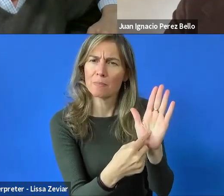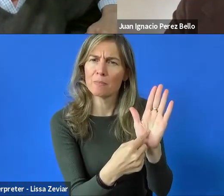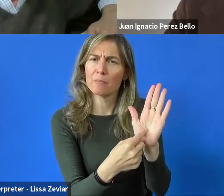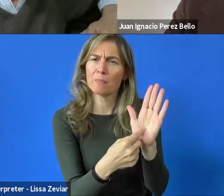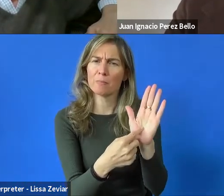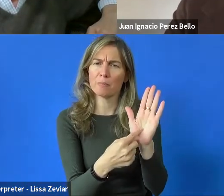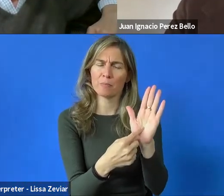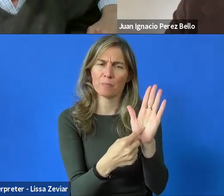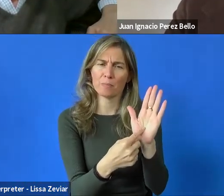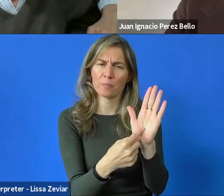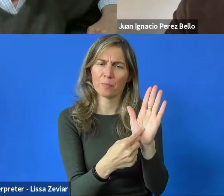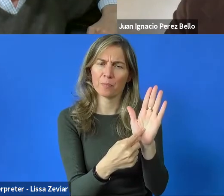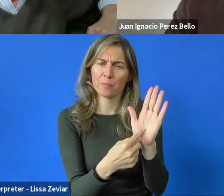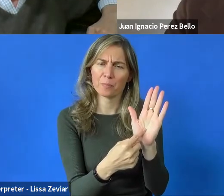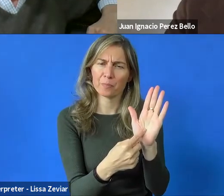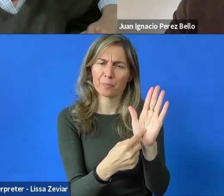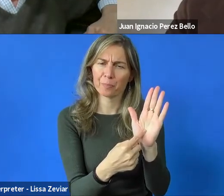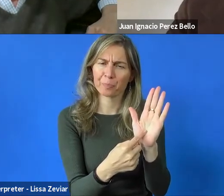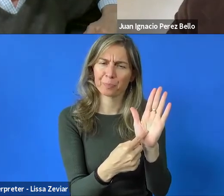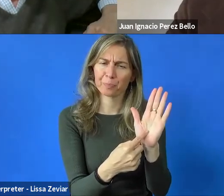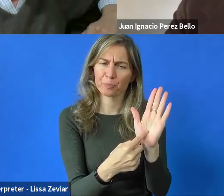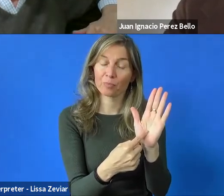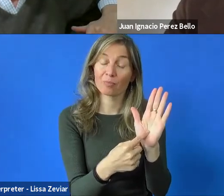which is the exhaustion of domestic remedies.